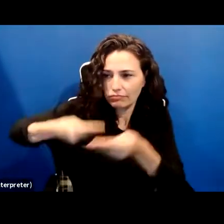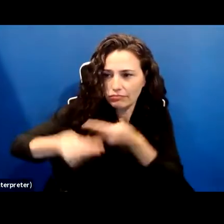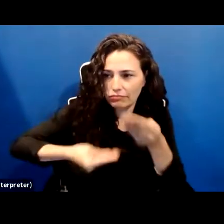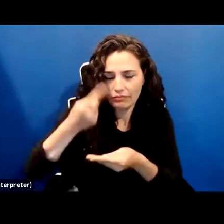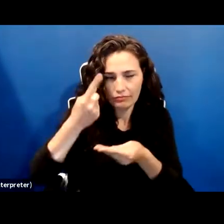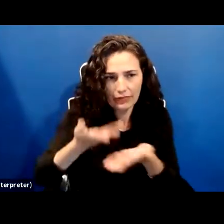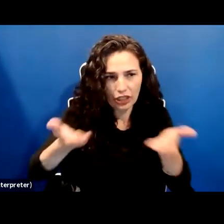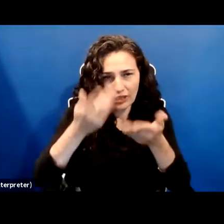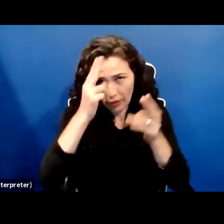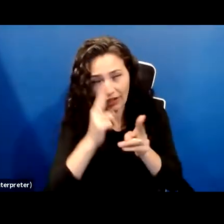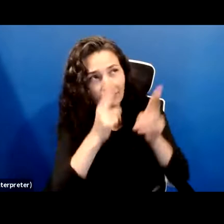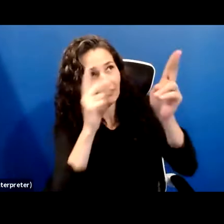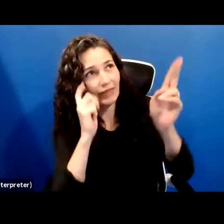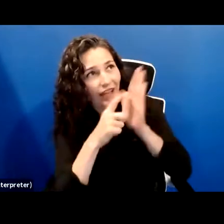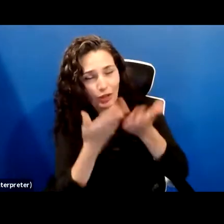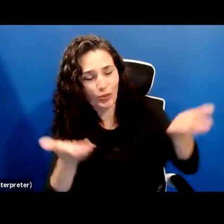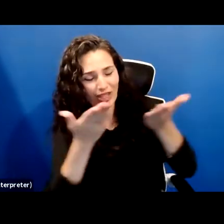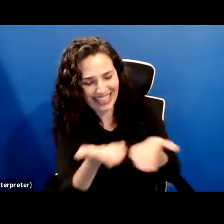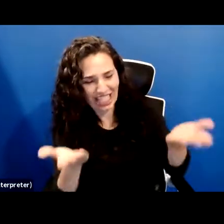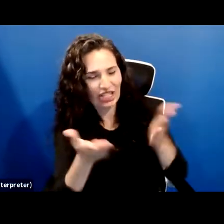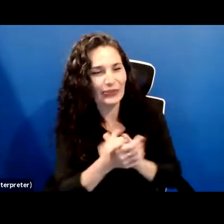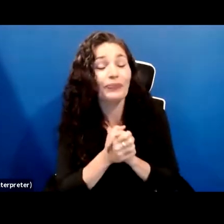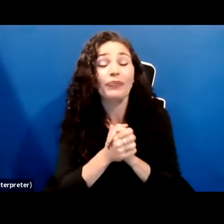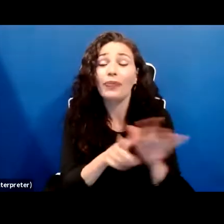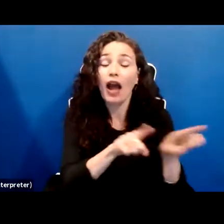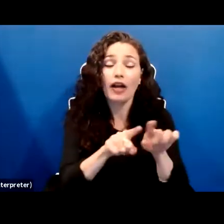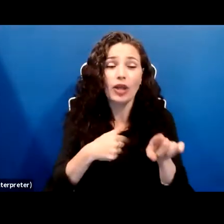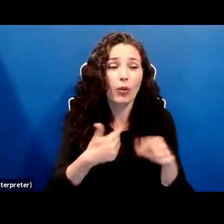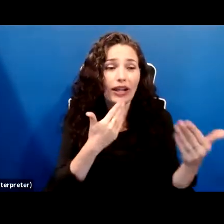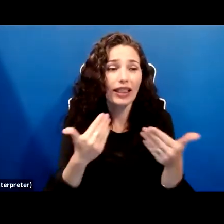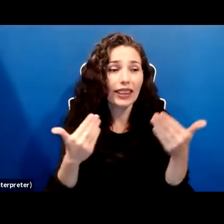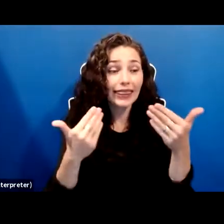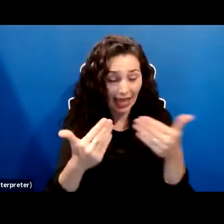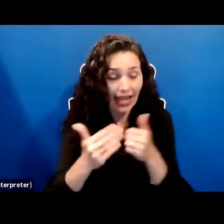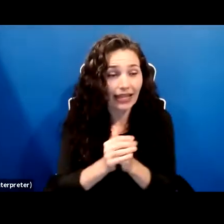and I would like to acknowledge their presence here. I'd also like to thank Variety,